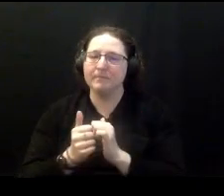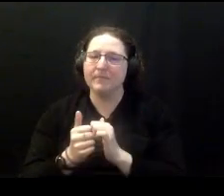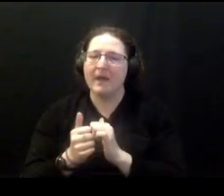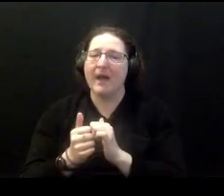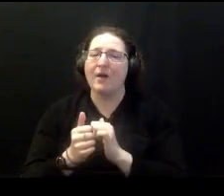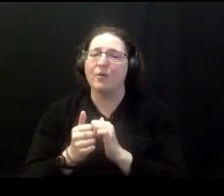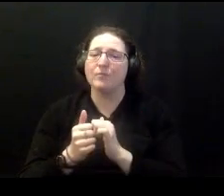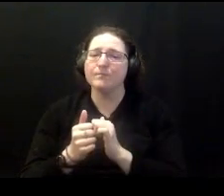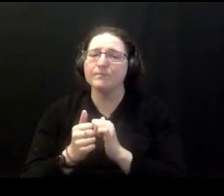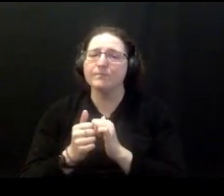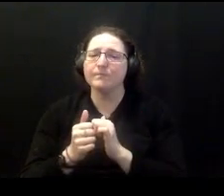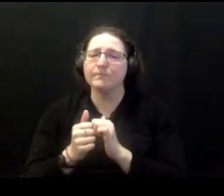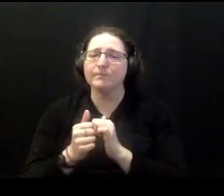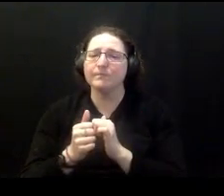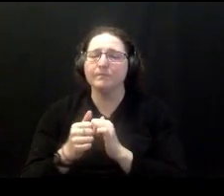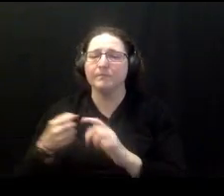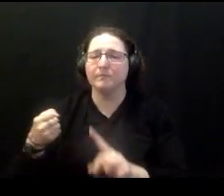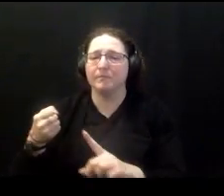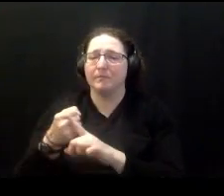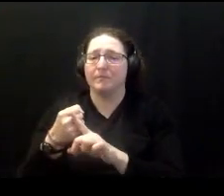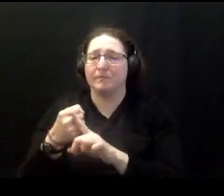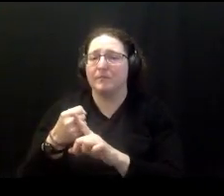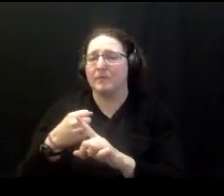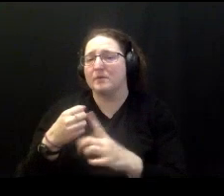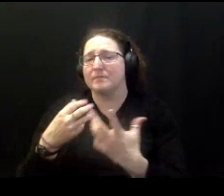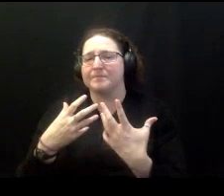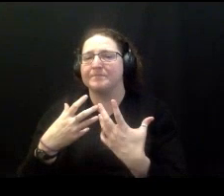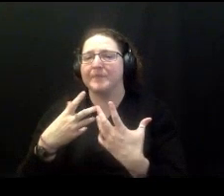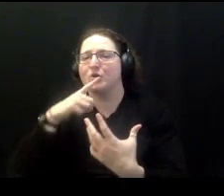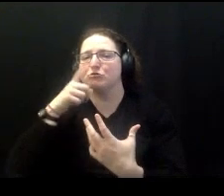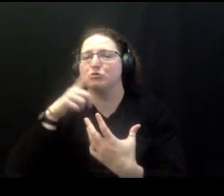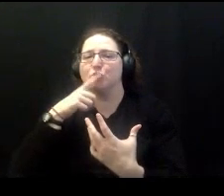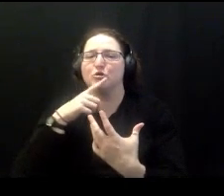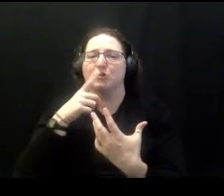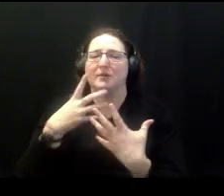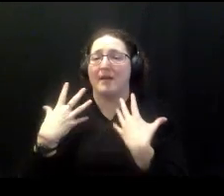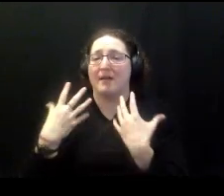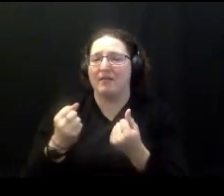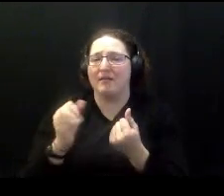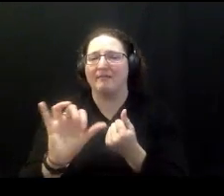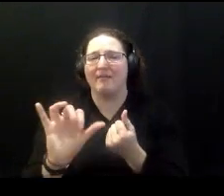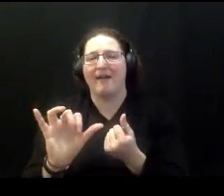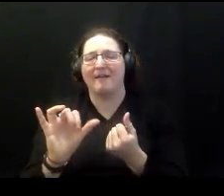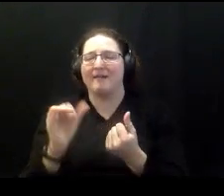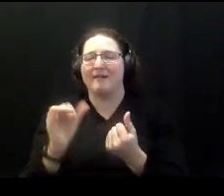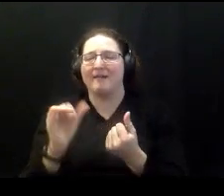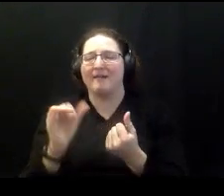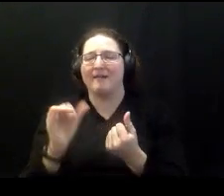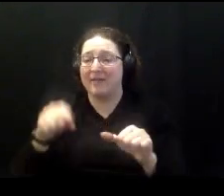things like access to quality education and healthcare, impacts to neighborhood and built